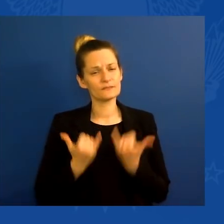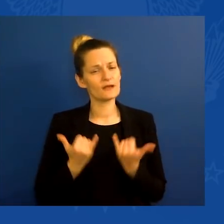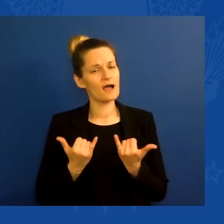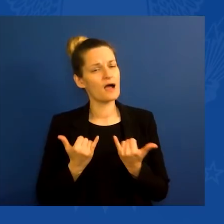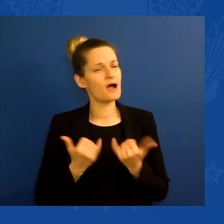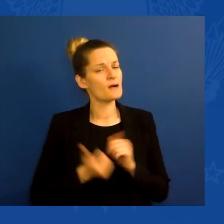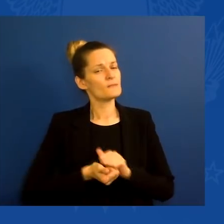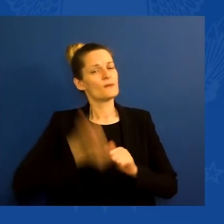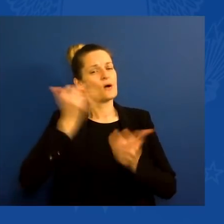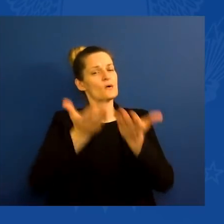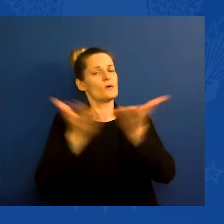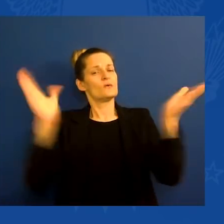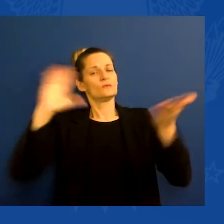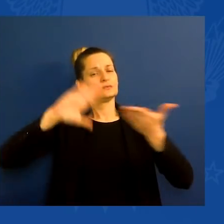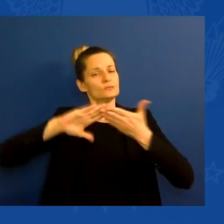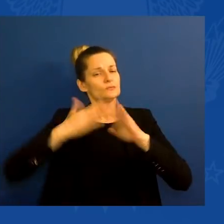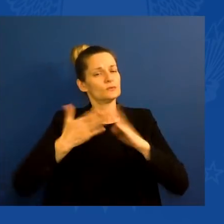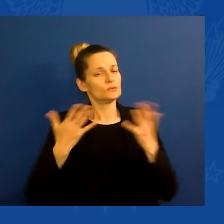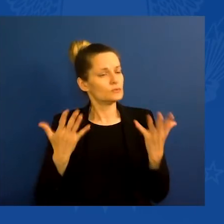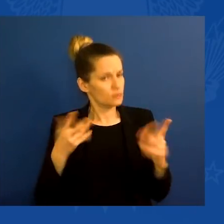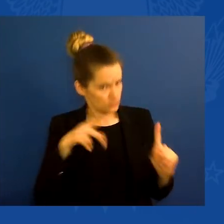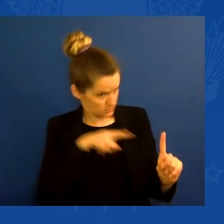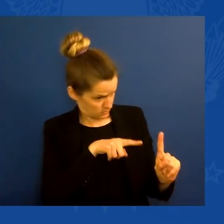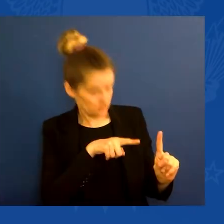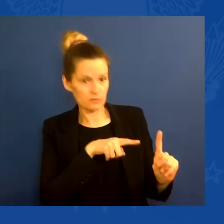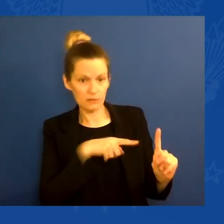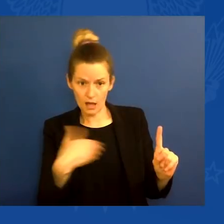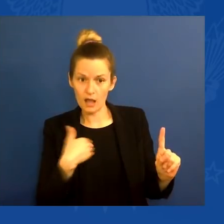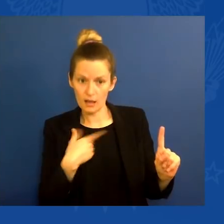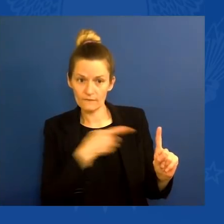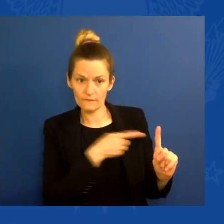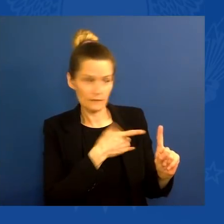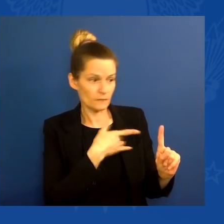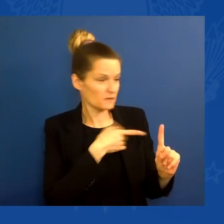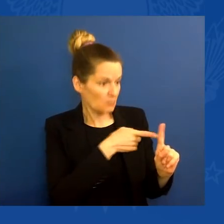and you end up under the same bridge you got arrested under the first time.